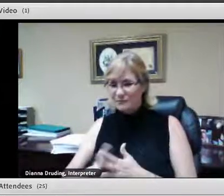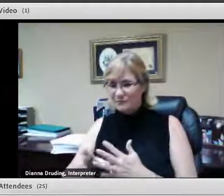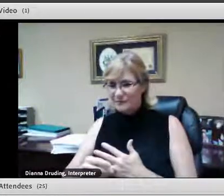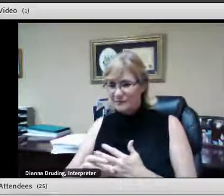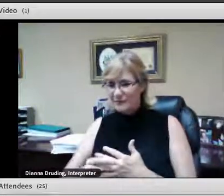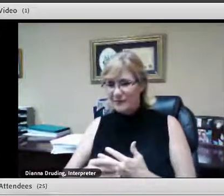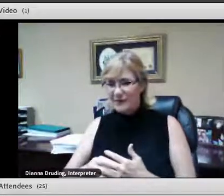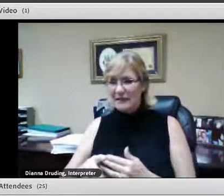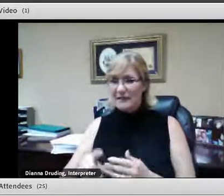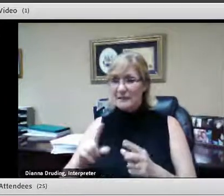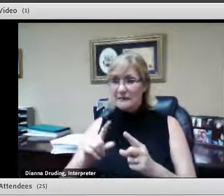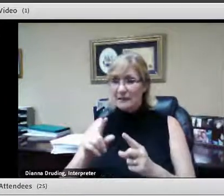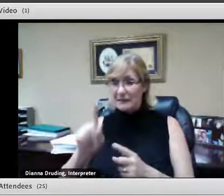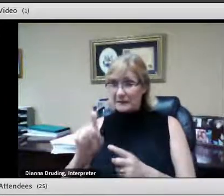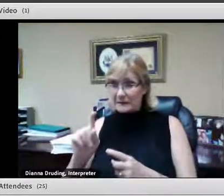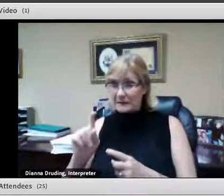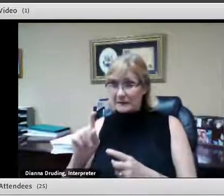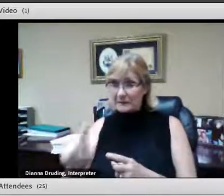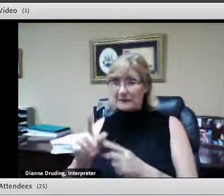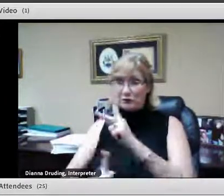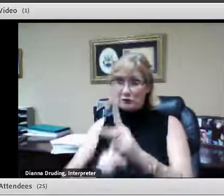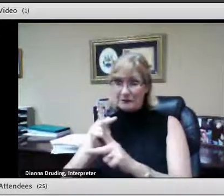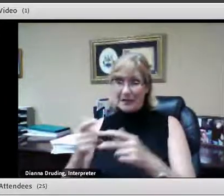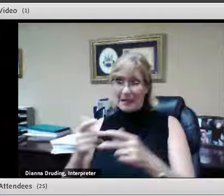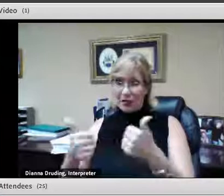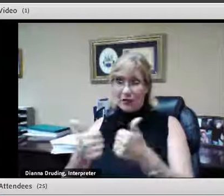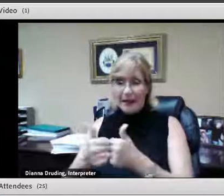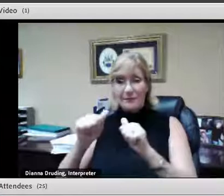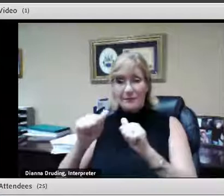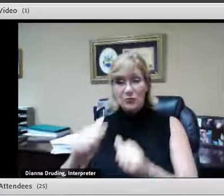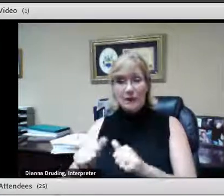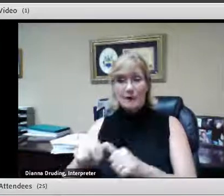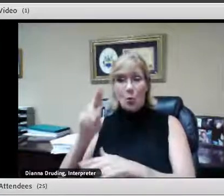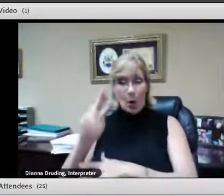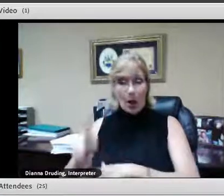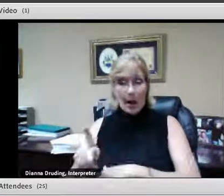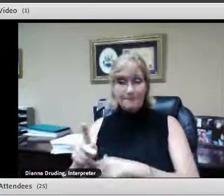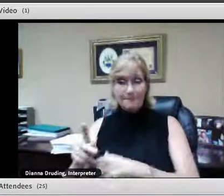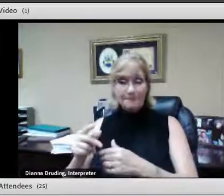But it's a clicker-style game, and it allows you to upgrade it and get better bearings so it can spin faster,